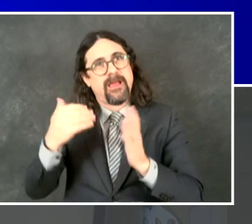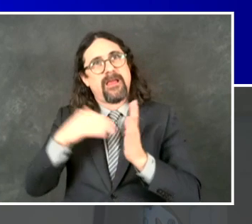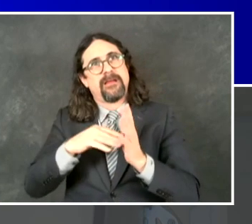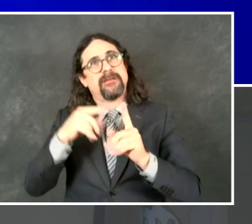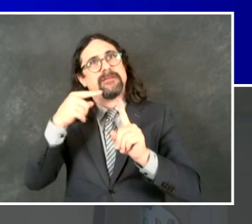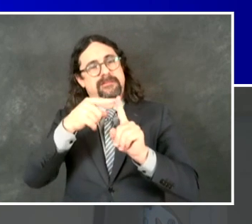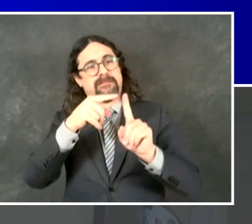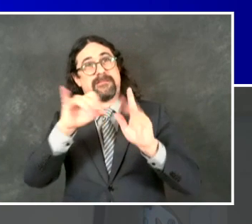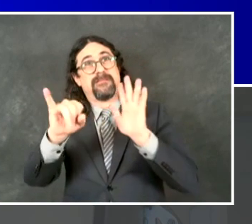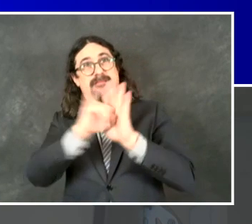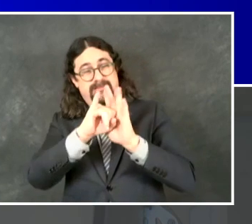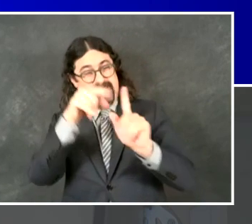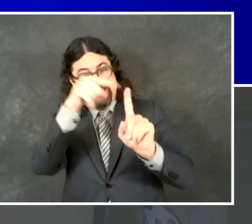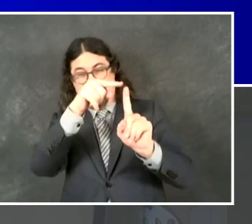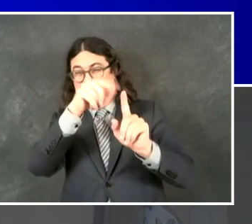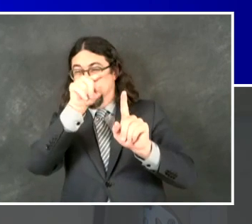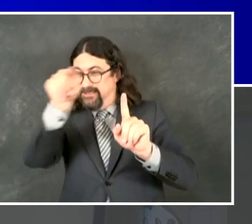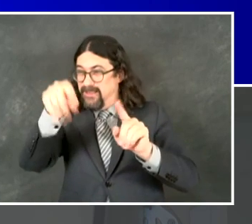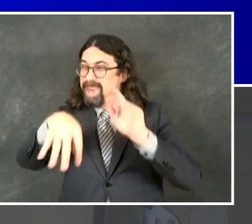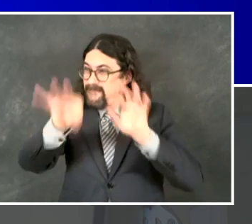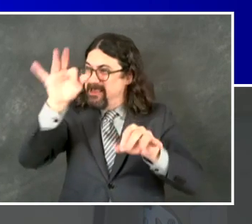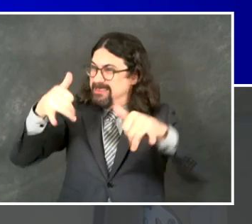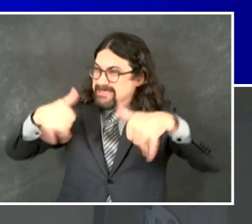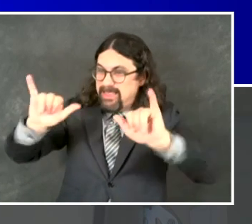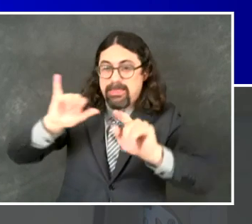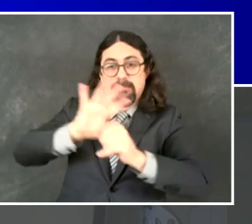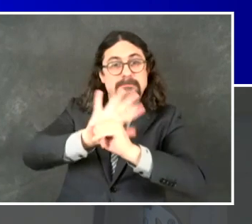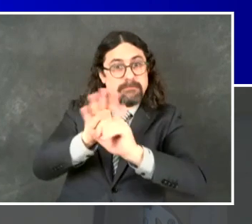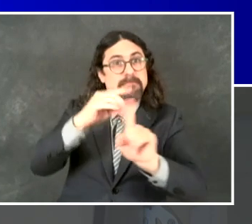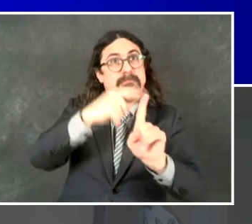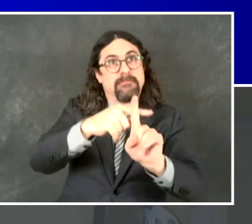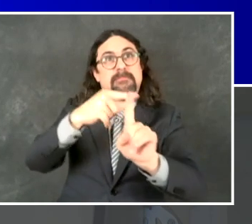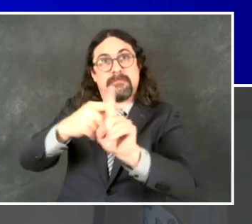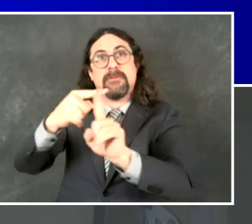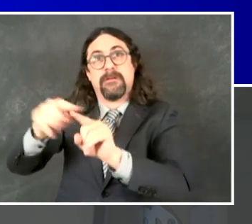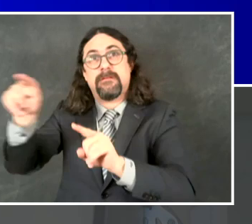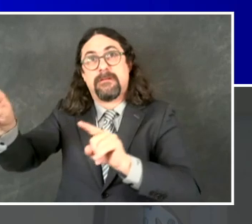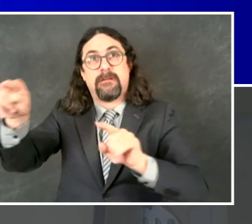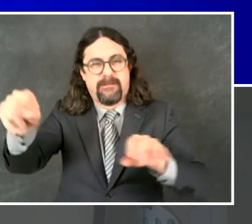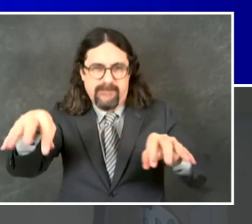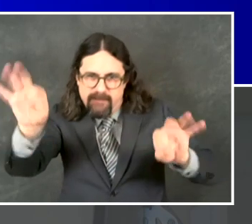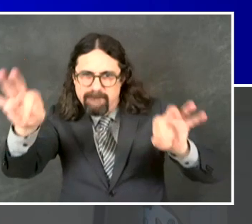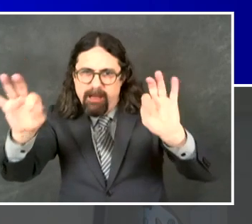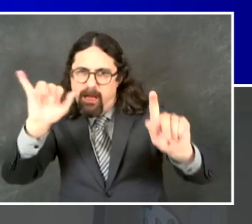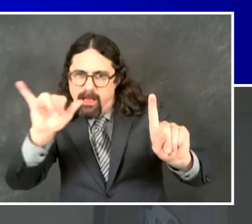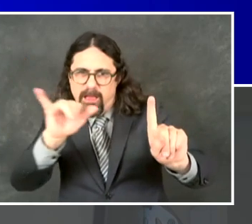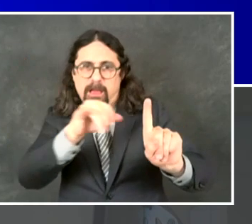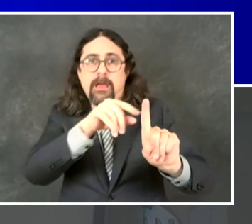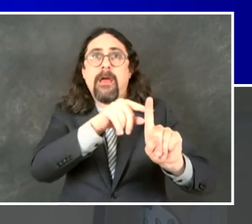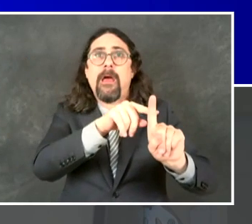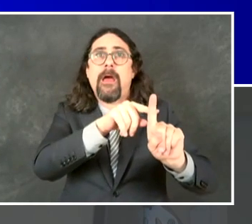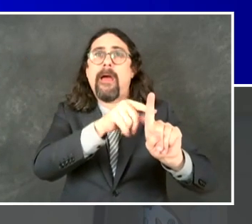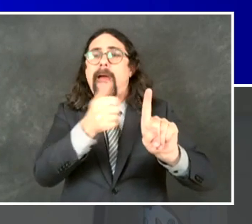TESTED. SO AGAIN, WE START IMMEDIATELY, AND ANYONE INTERESTED SHOULD G TOO THE